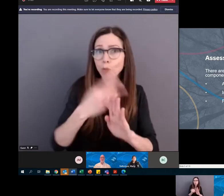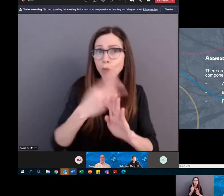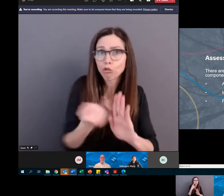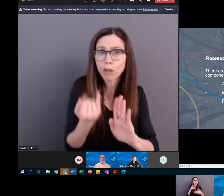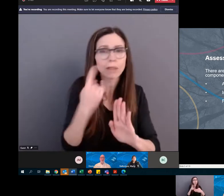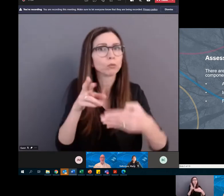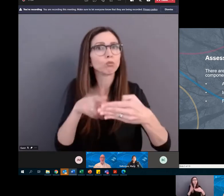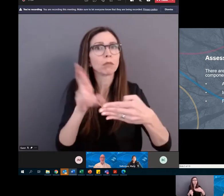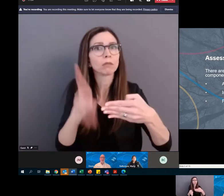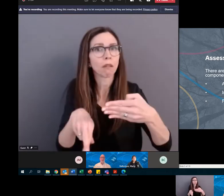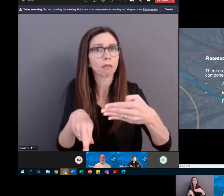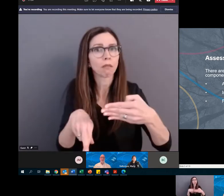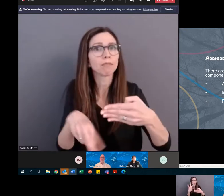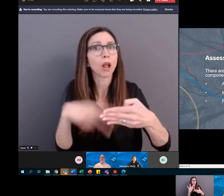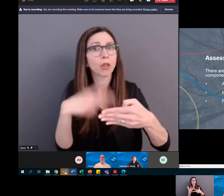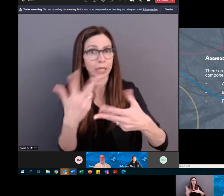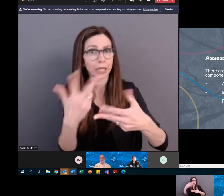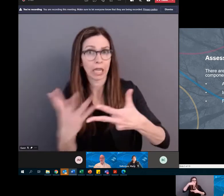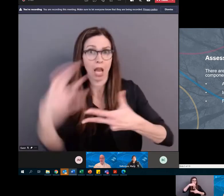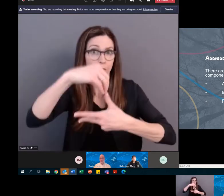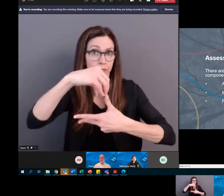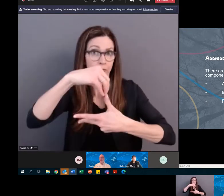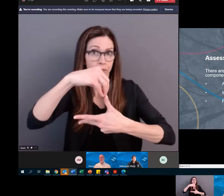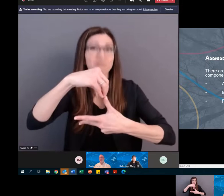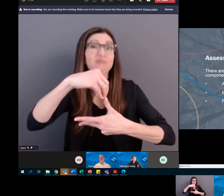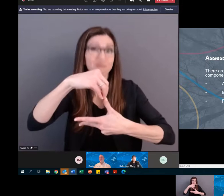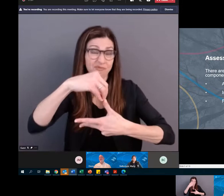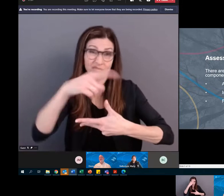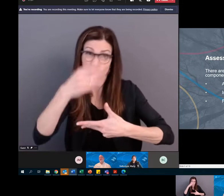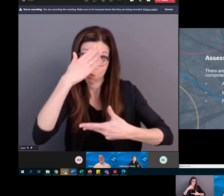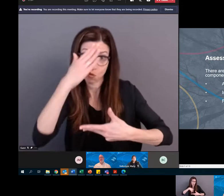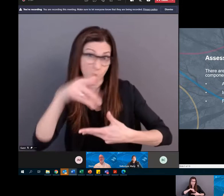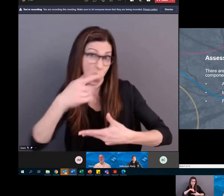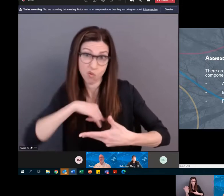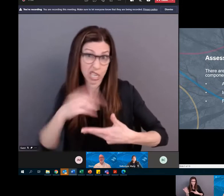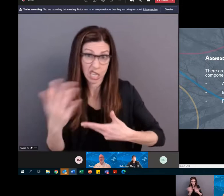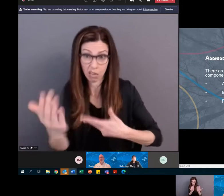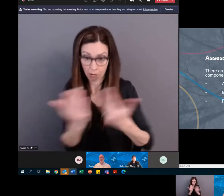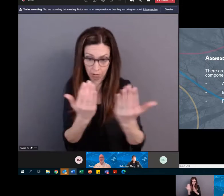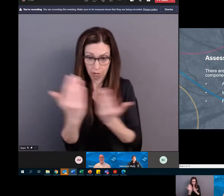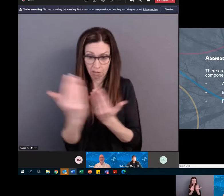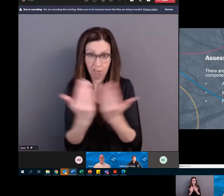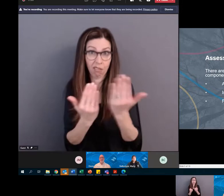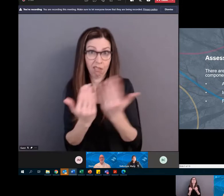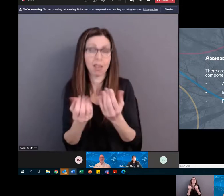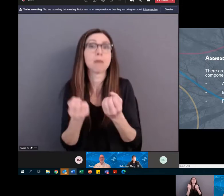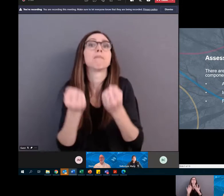The grant application process is competitive, therefore the artistic rationale for the proposed